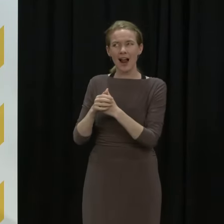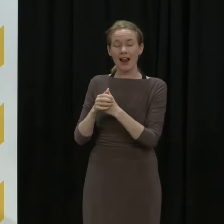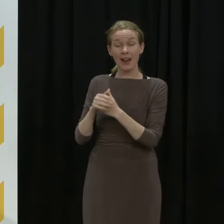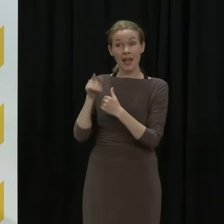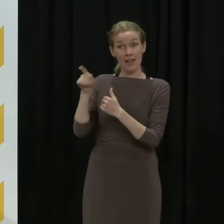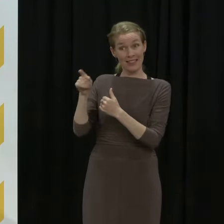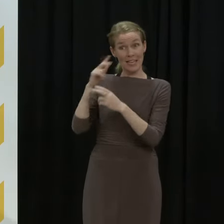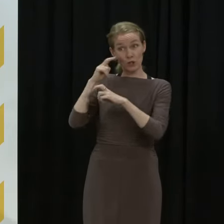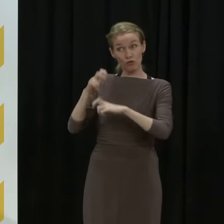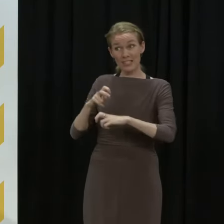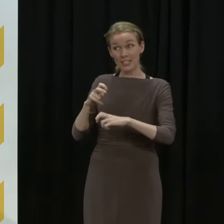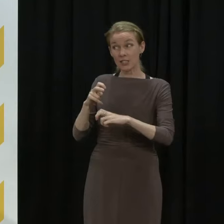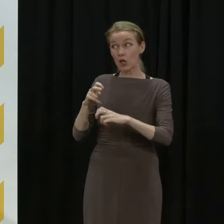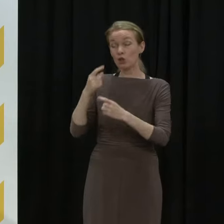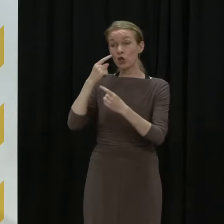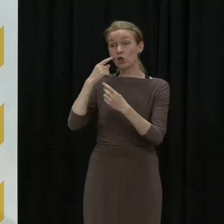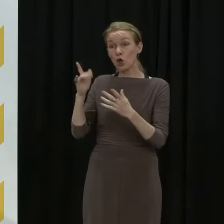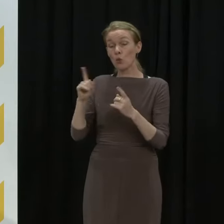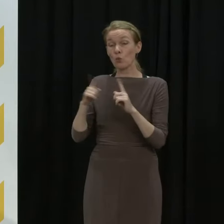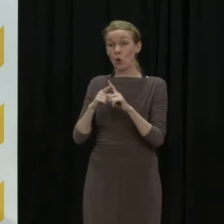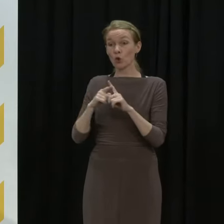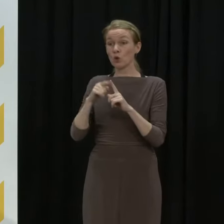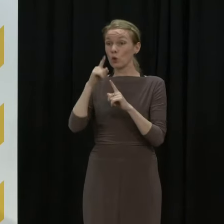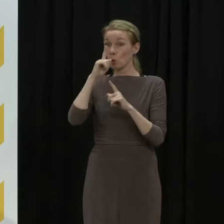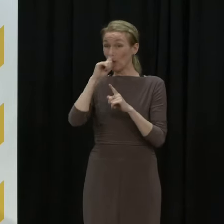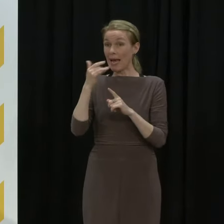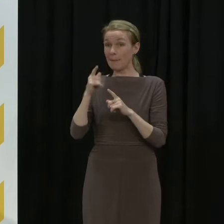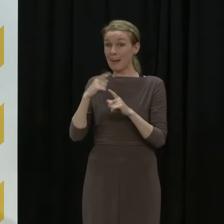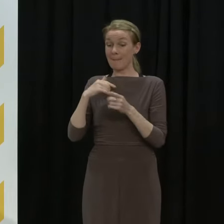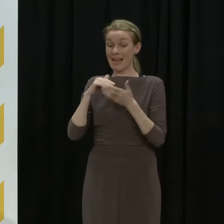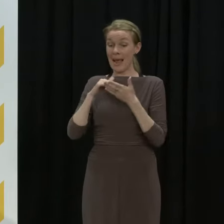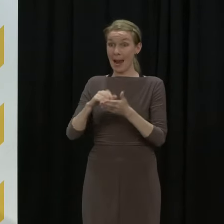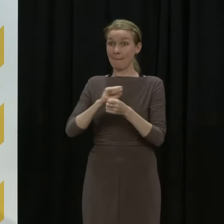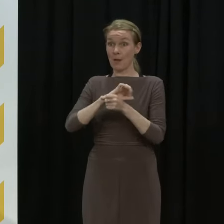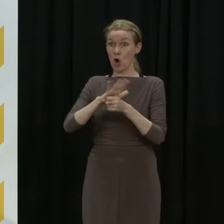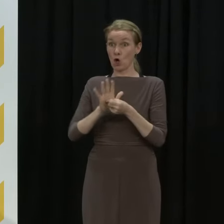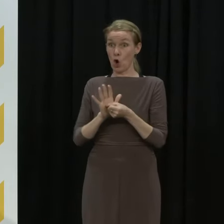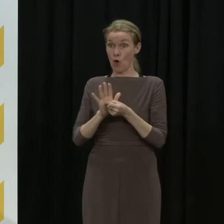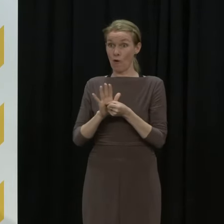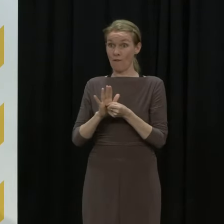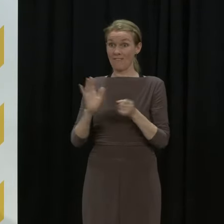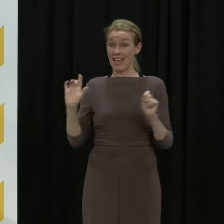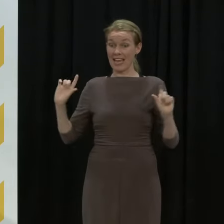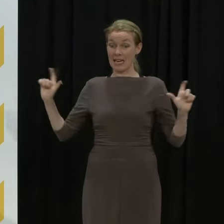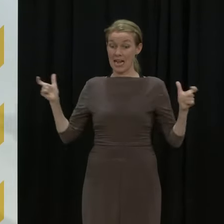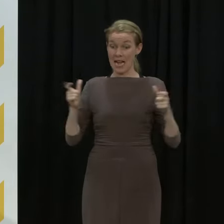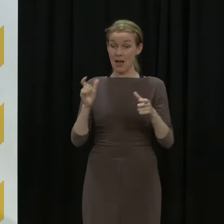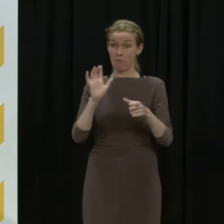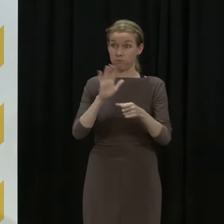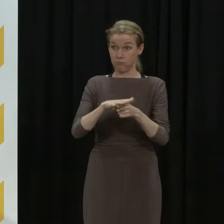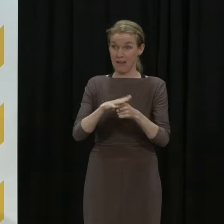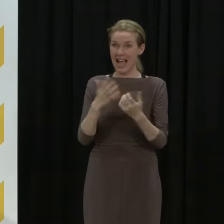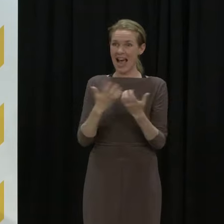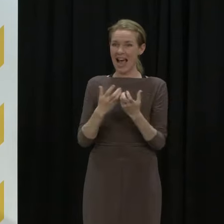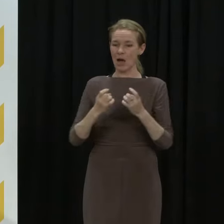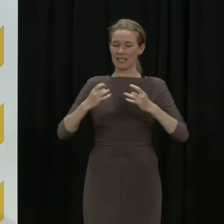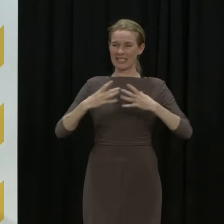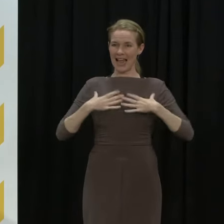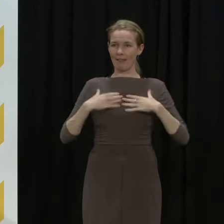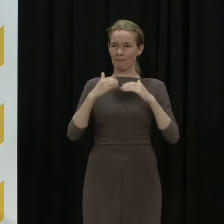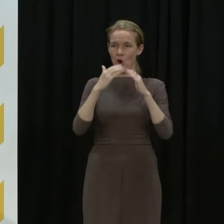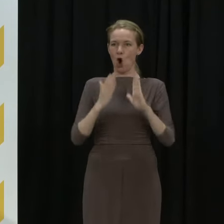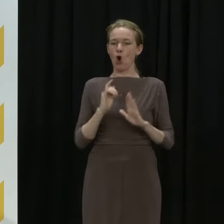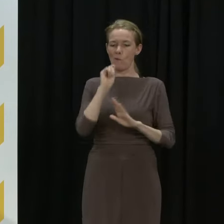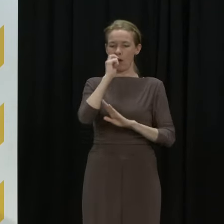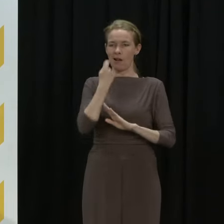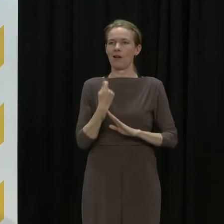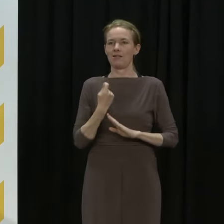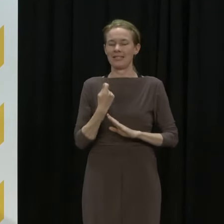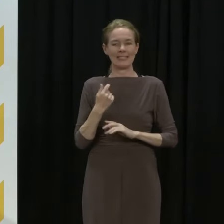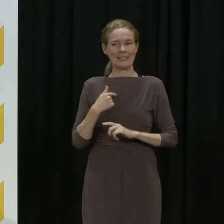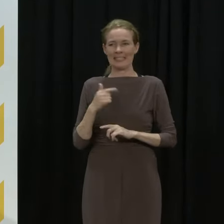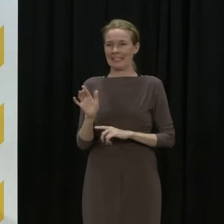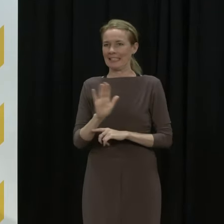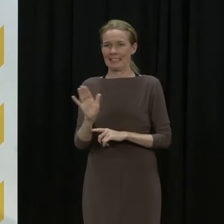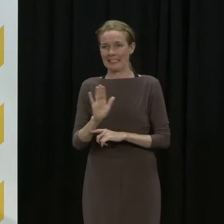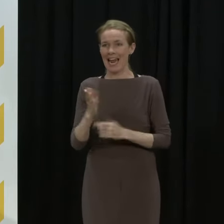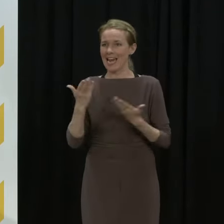community.